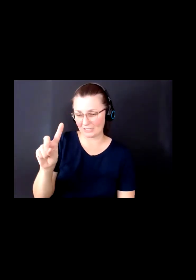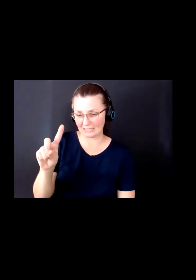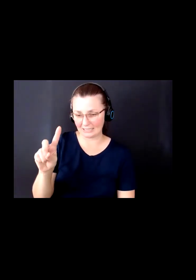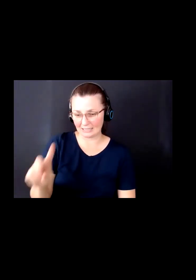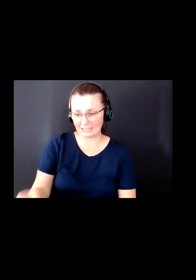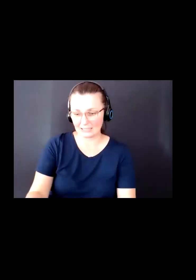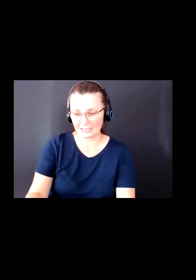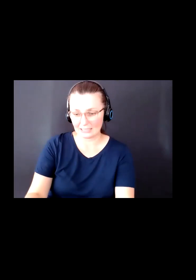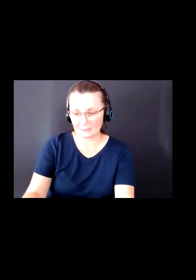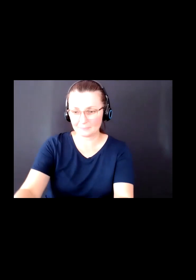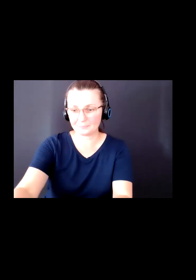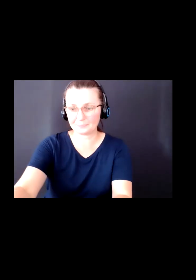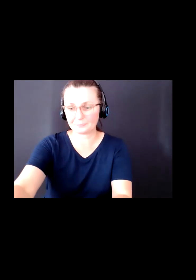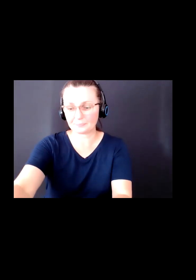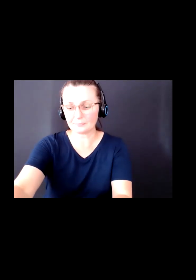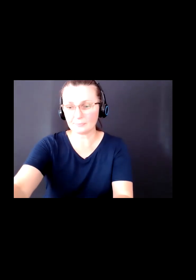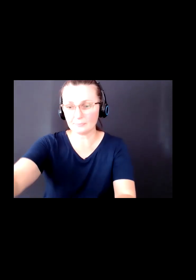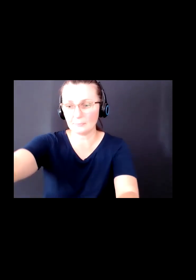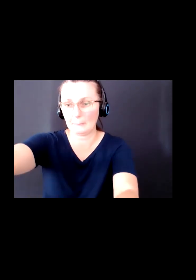at the end of this, we're switching the order up a little bit,